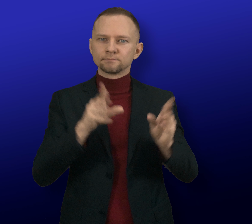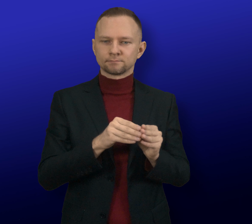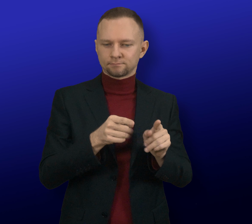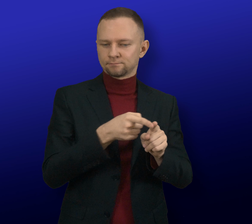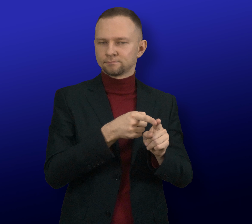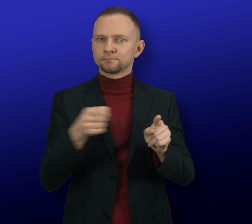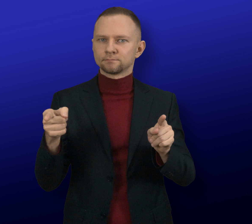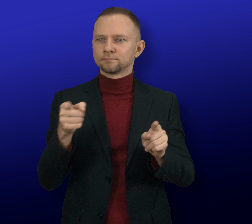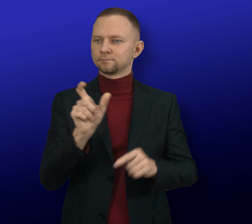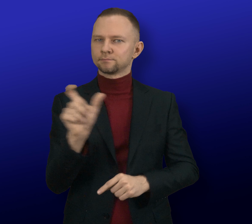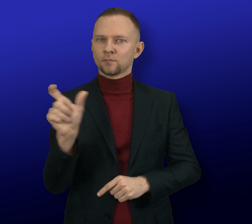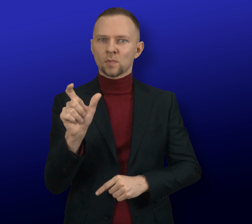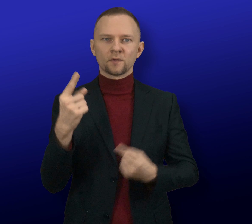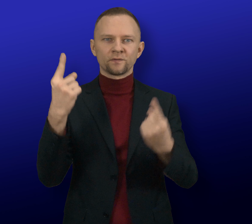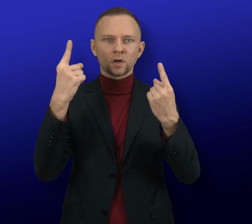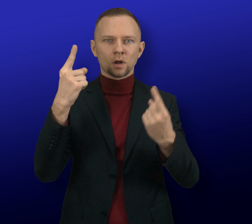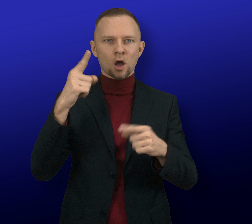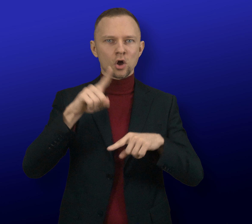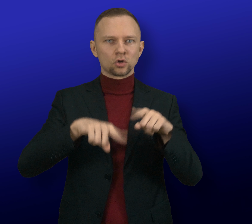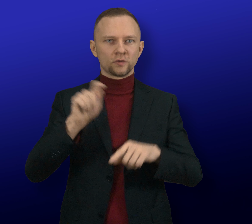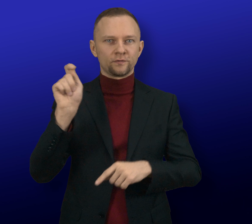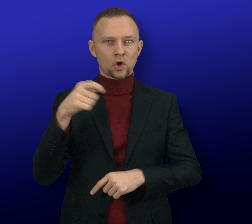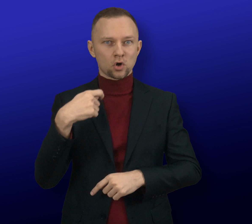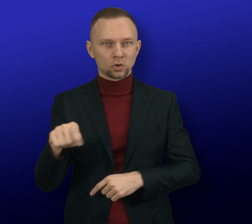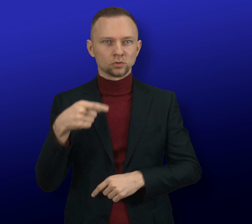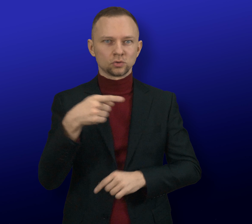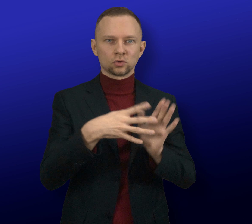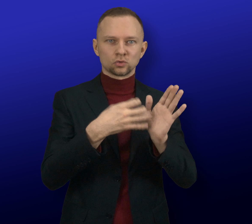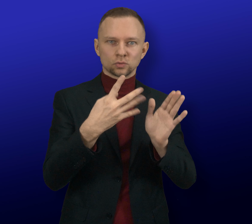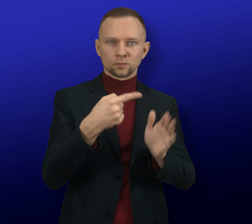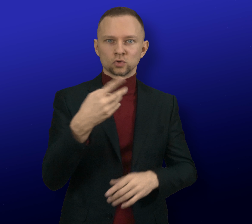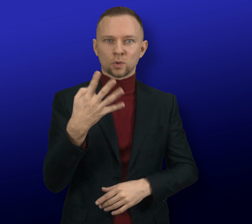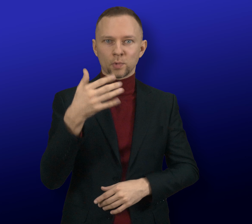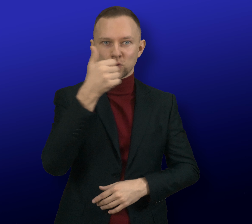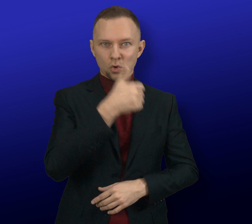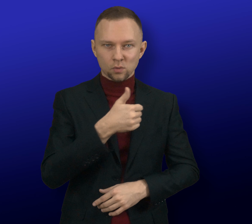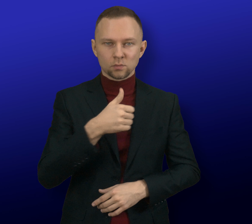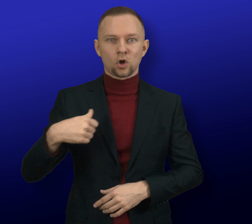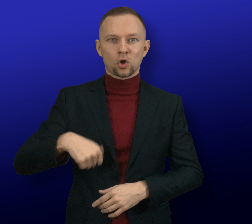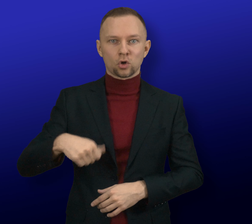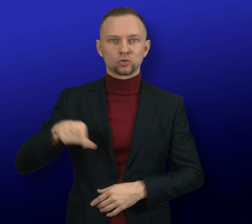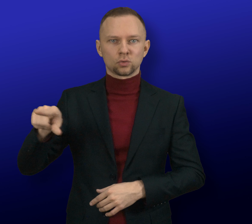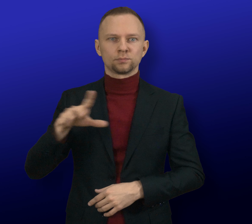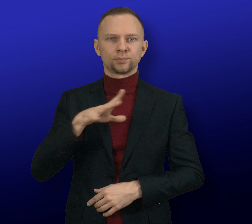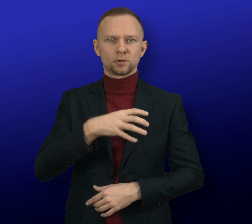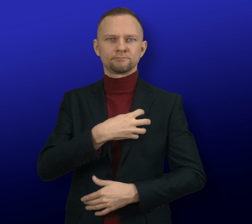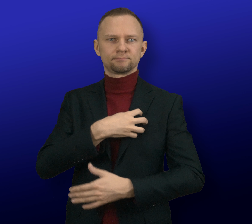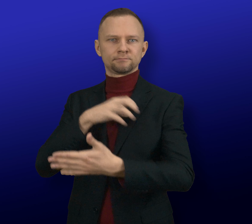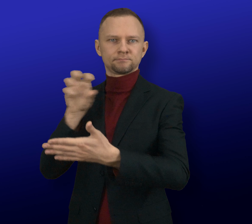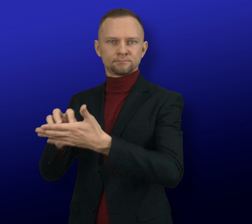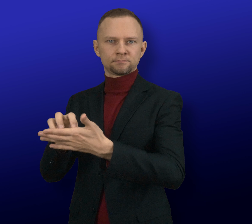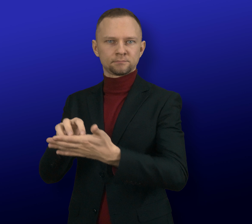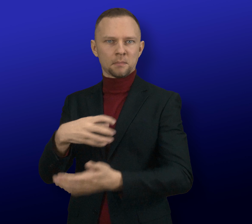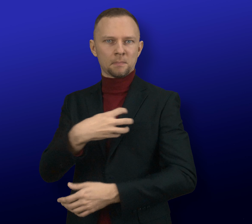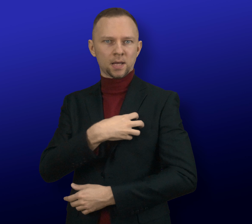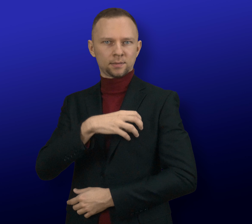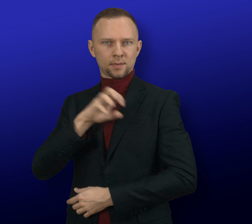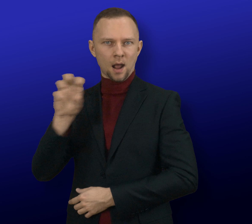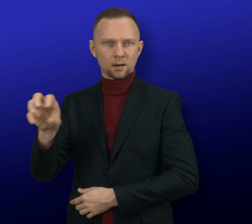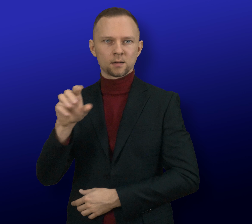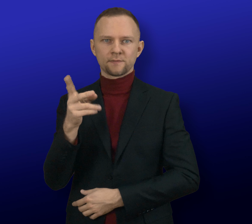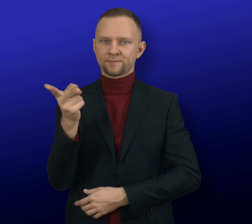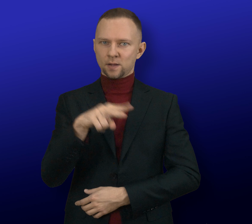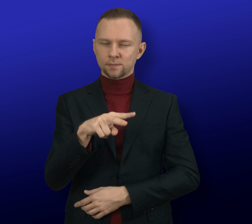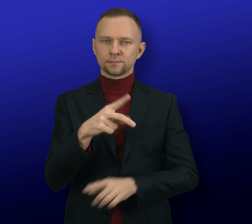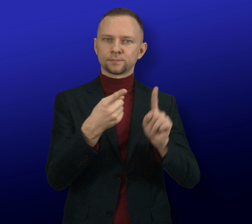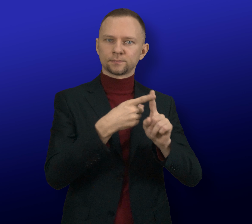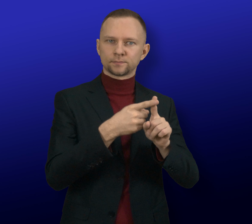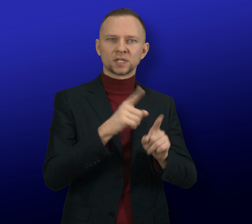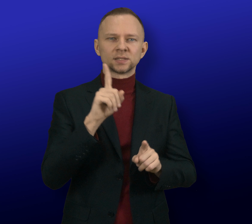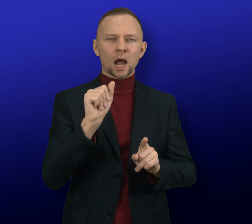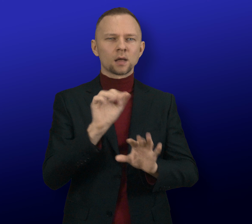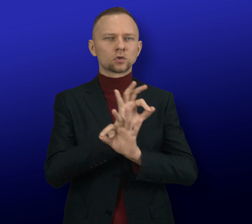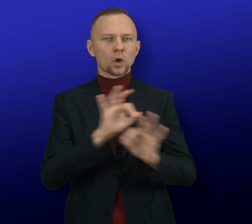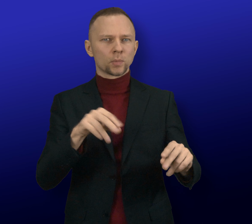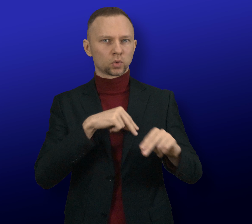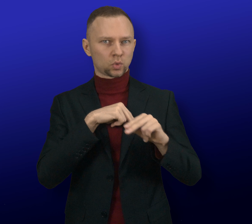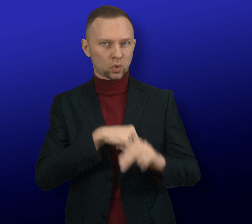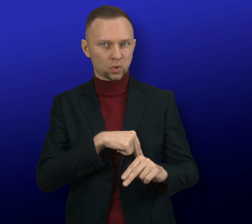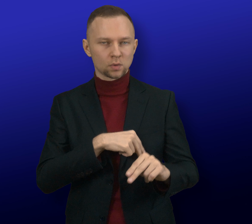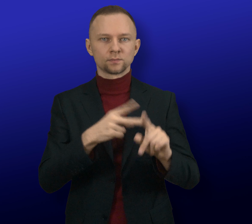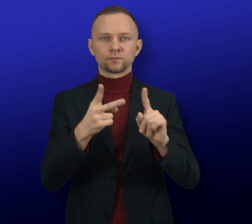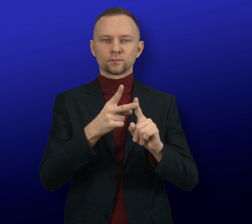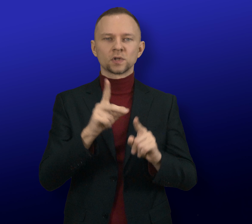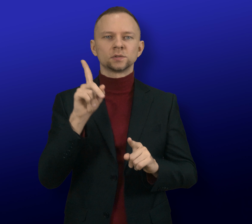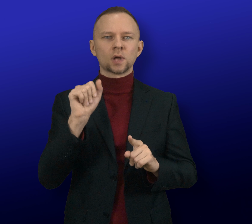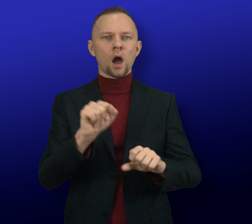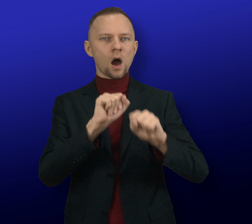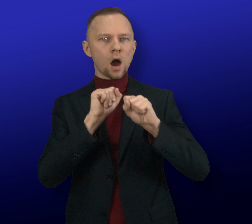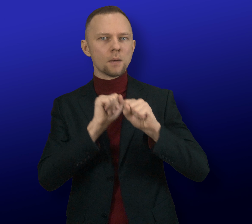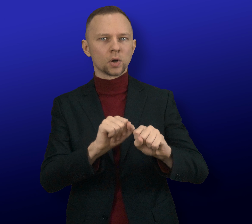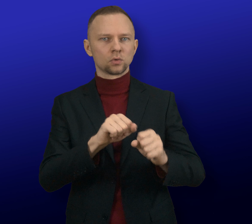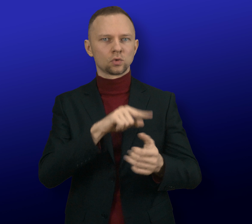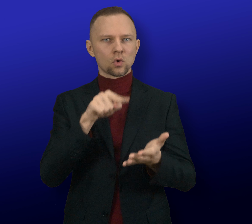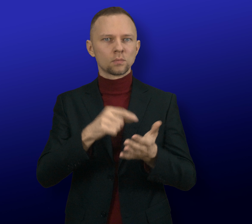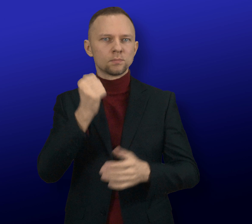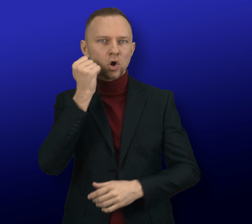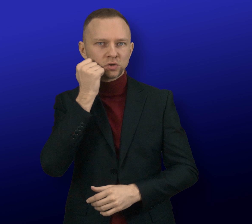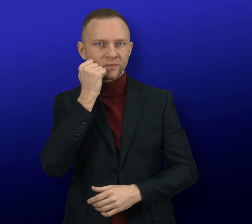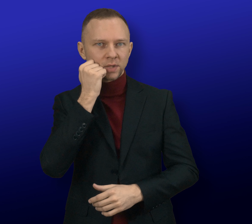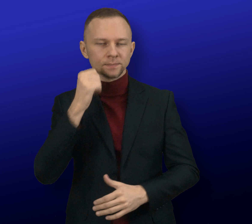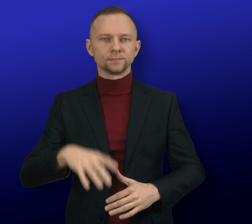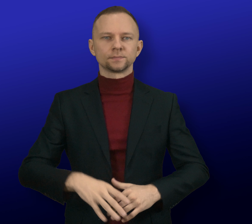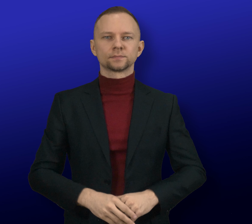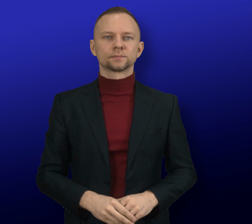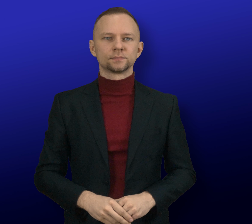For his labors in the Great Patriotic War of 1941–1945. she was awarded the medals “For Valiant Labor” and “For the Defense of Moscow.”